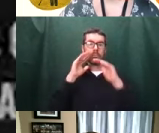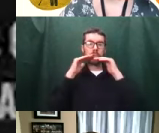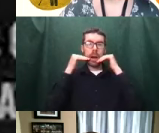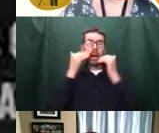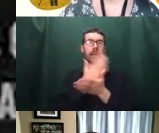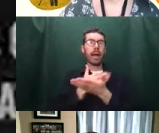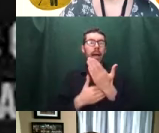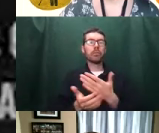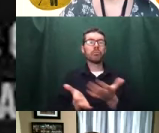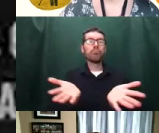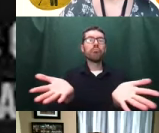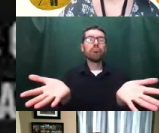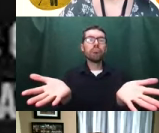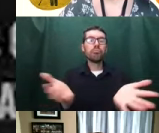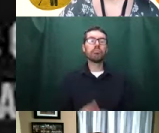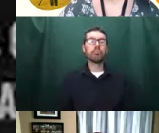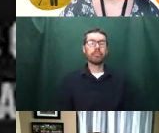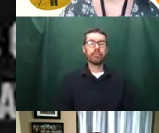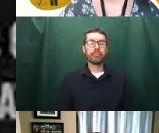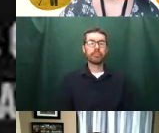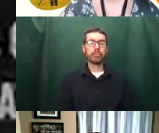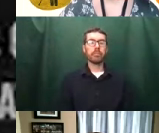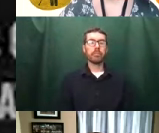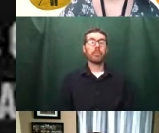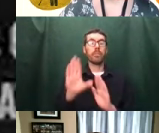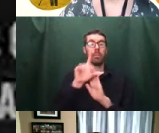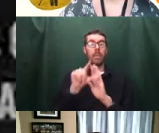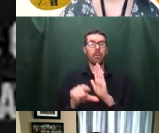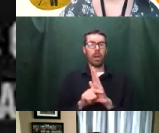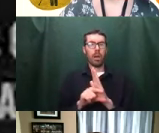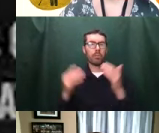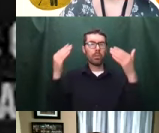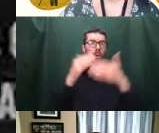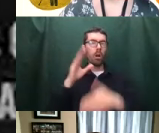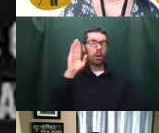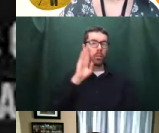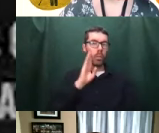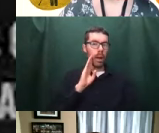out to the front. And the background is dark brown with a mild sunburst around her and